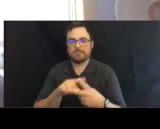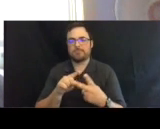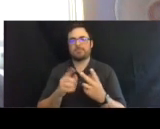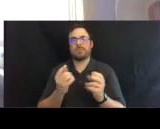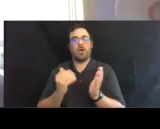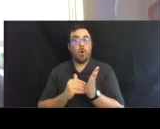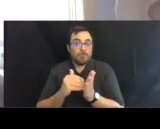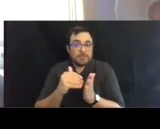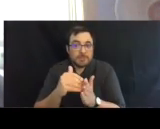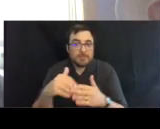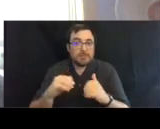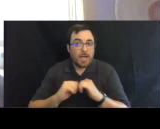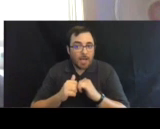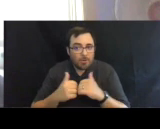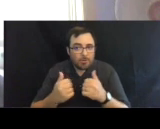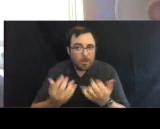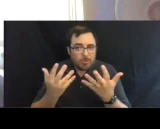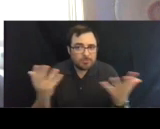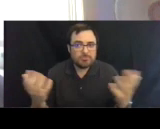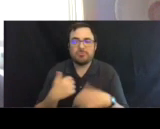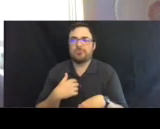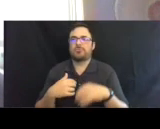would you be working on this kind of activity? So how long